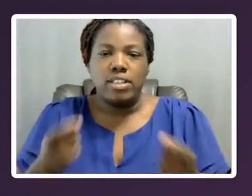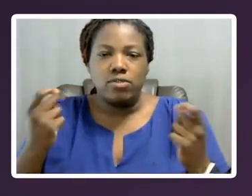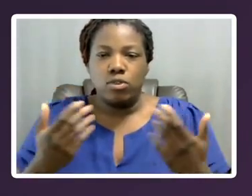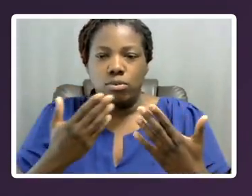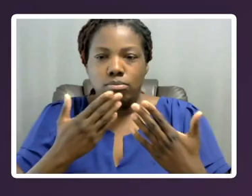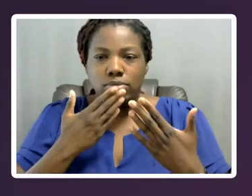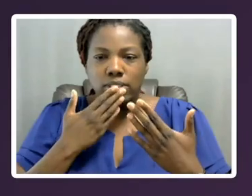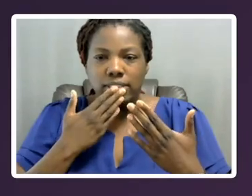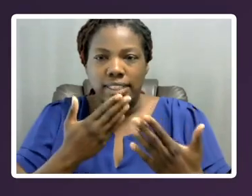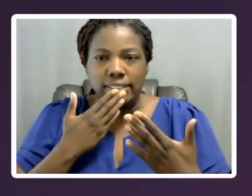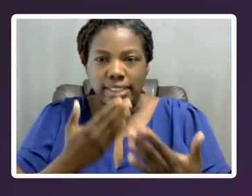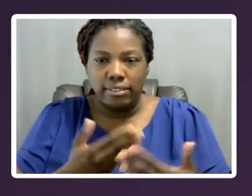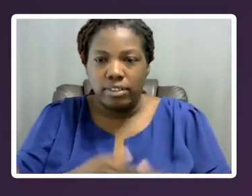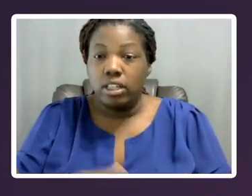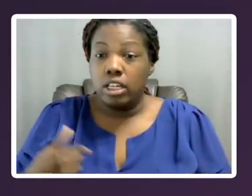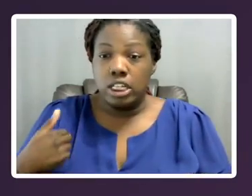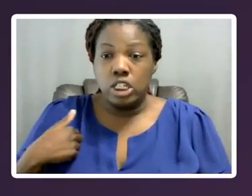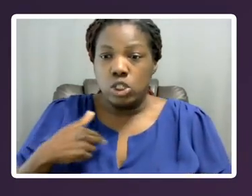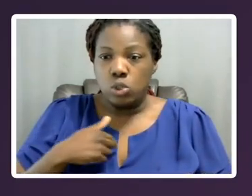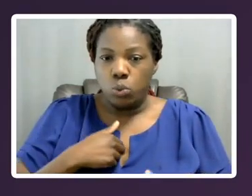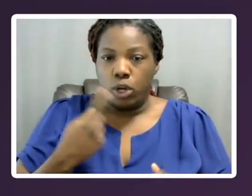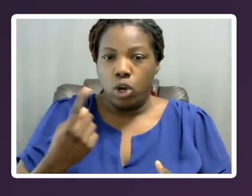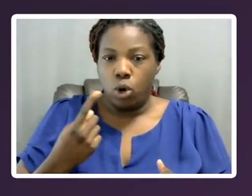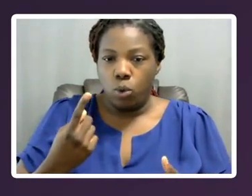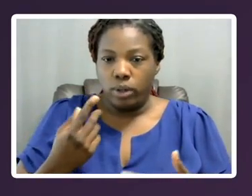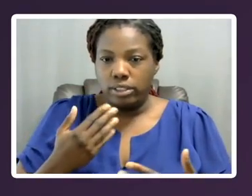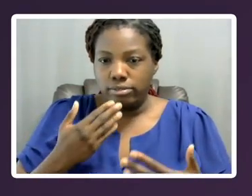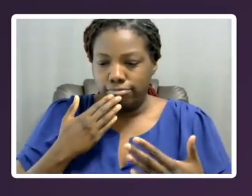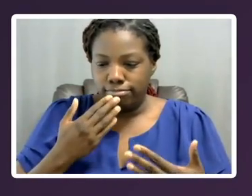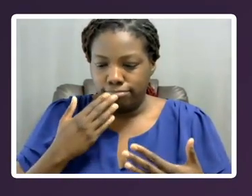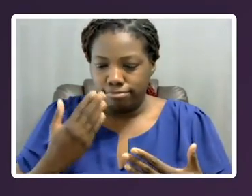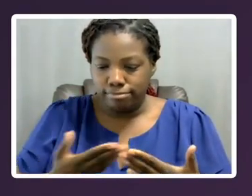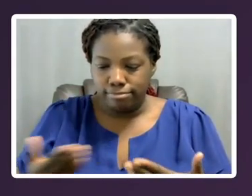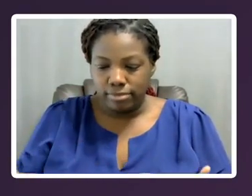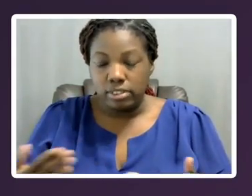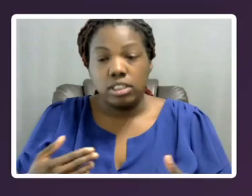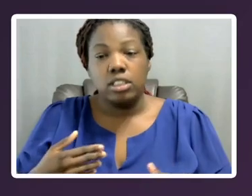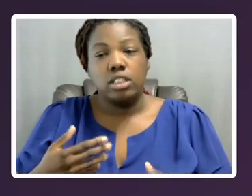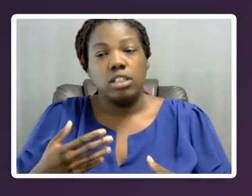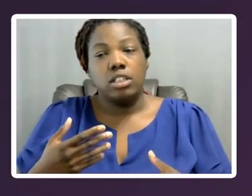because -- to keep the tradition going. So, a lot of people just think of Thanksgiving